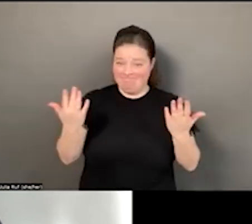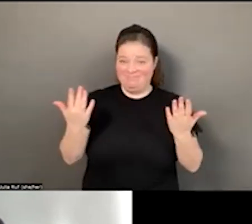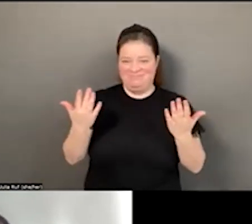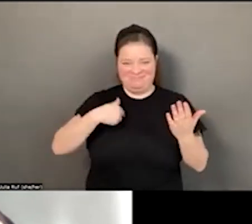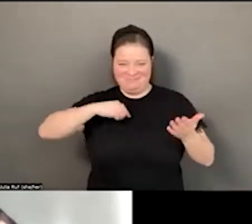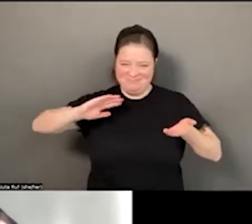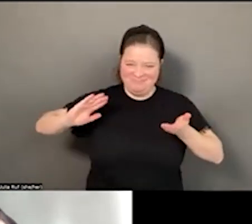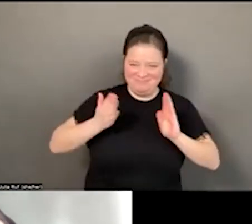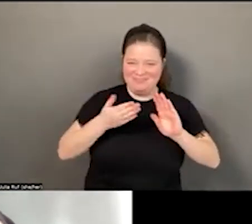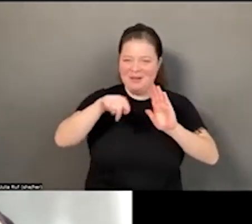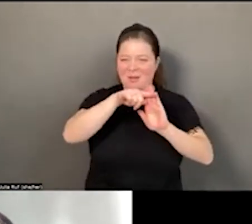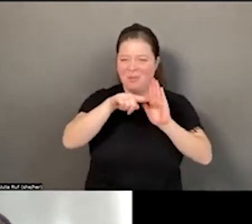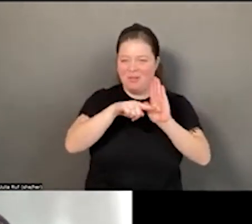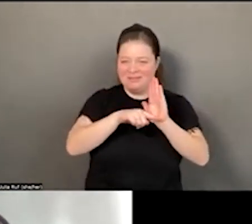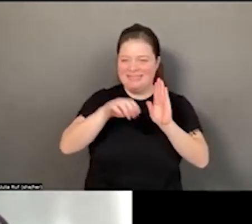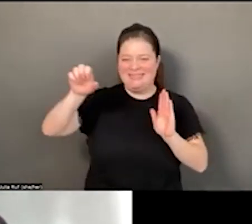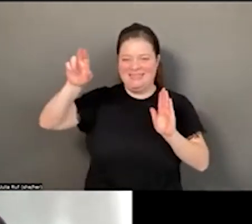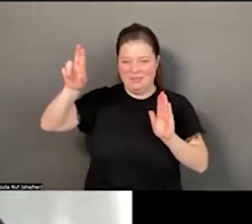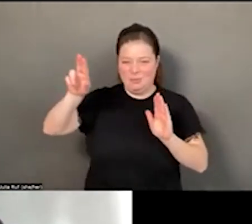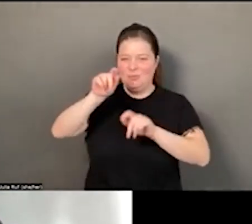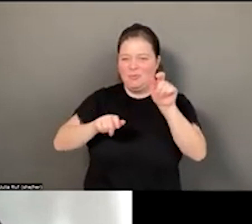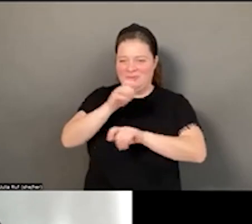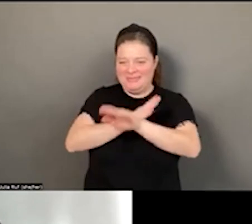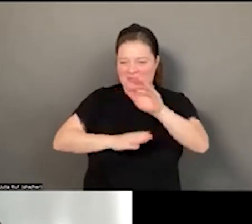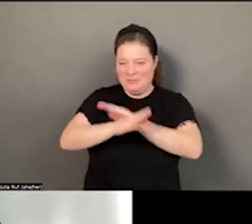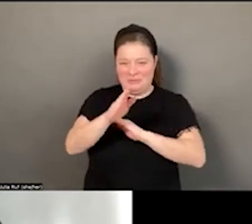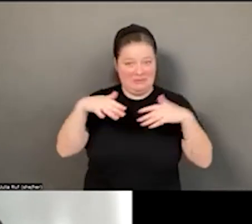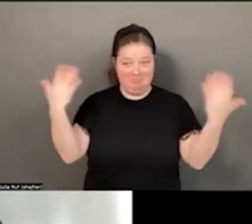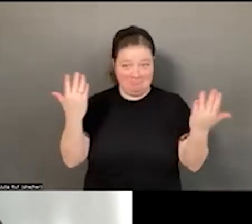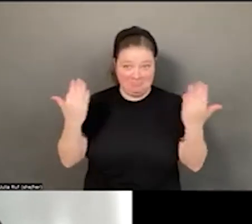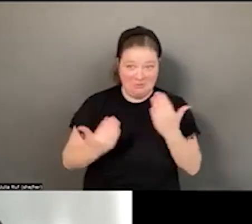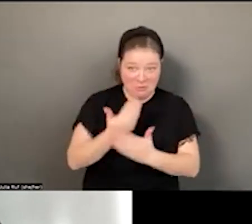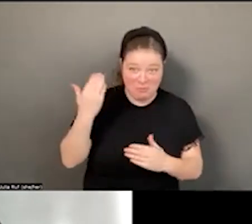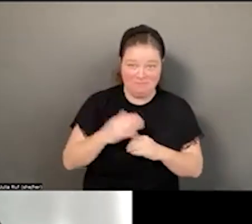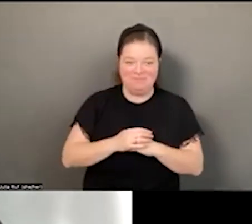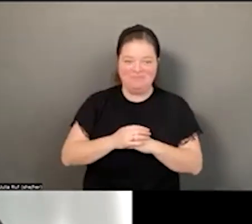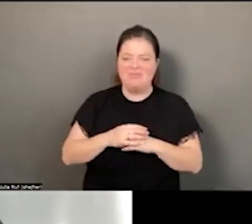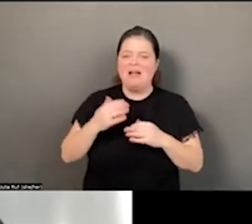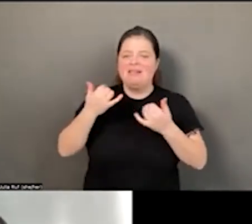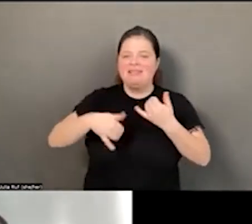since last time we talked, we have two directives adopted.